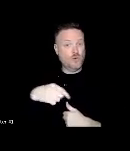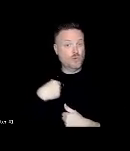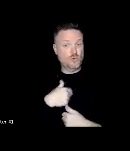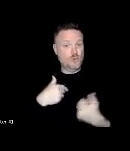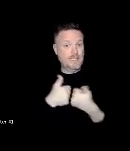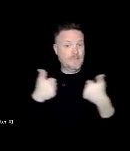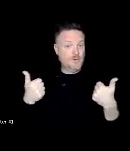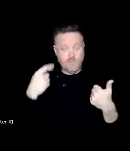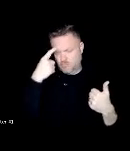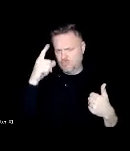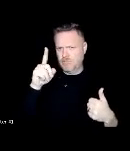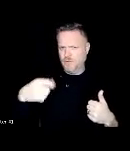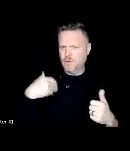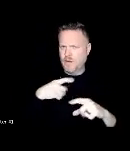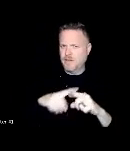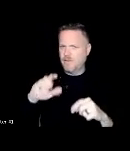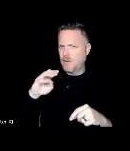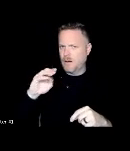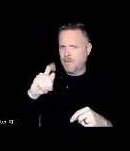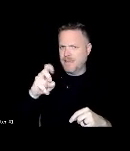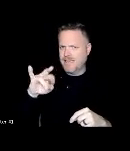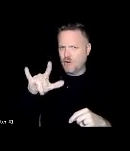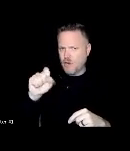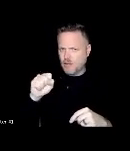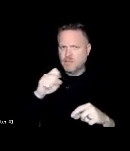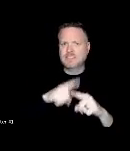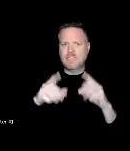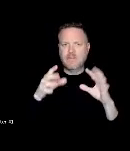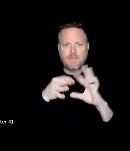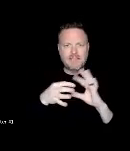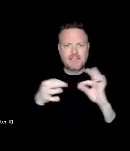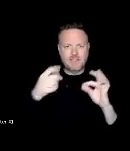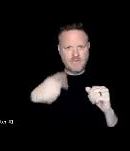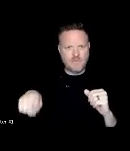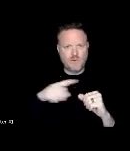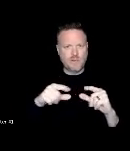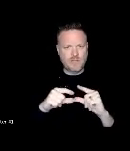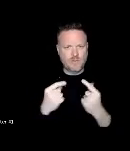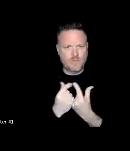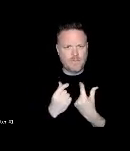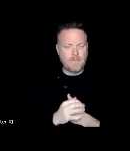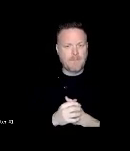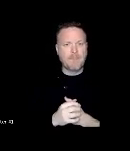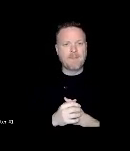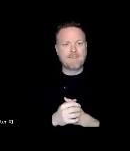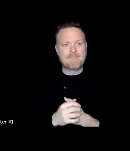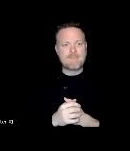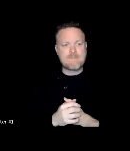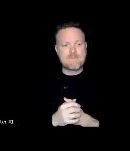you have to have different materials and different messages for these different groups. Next slide.